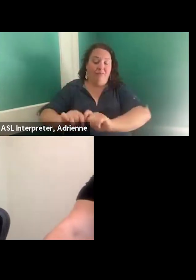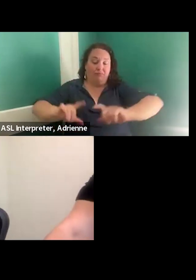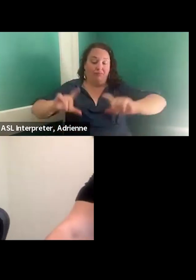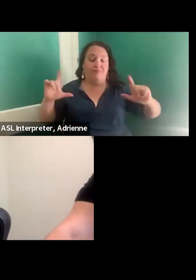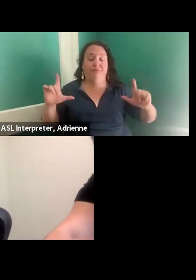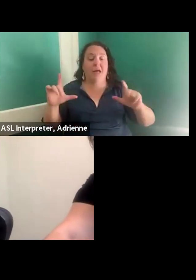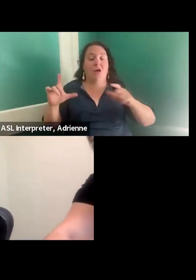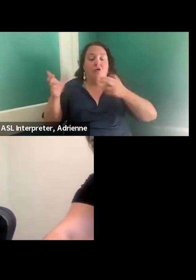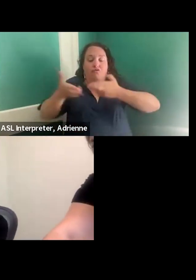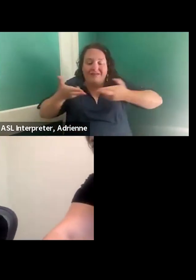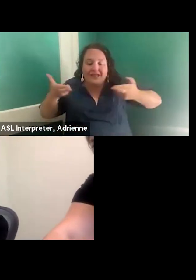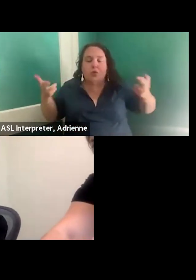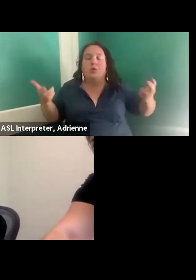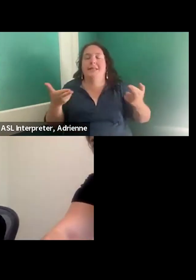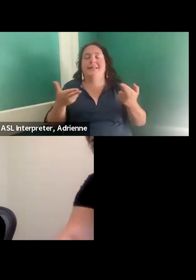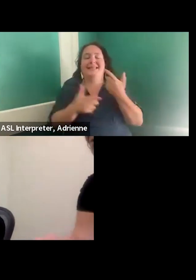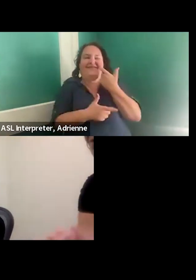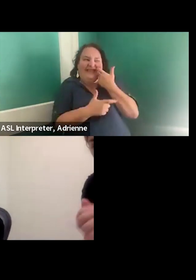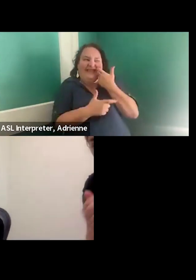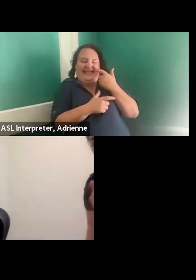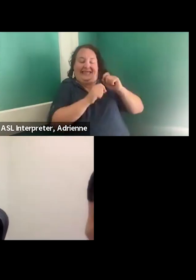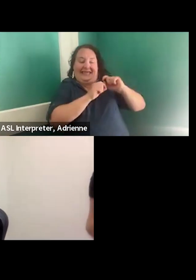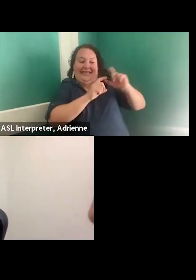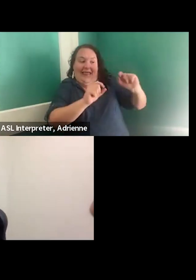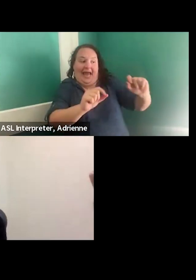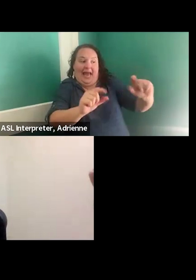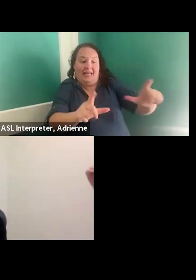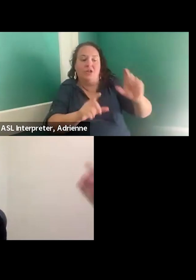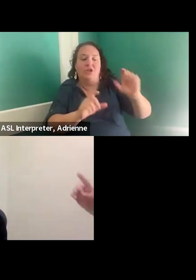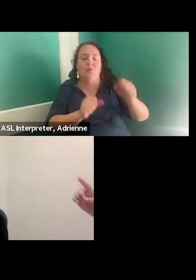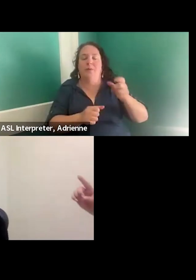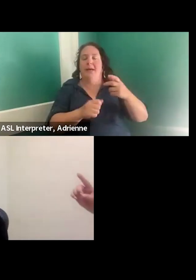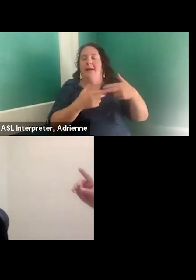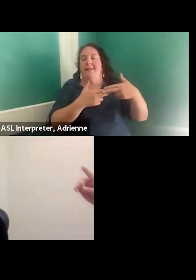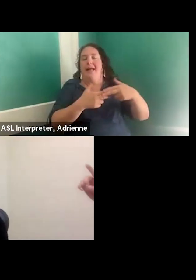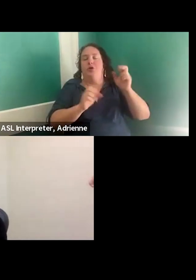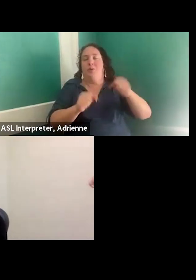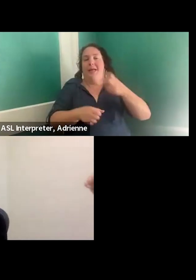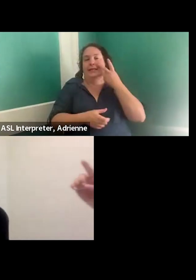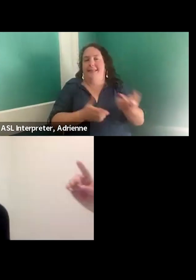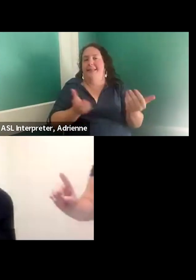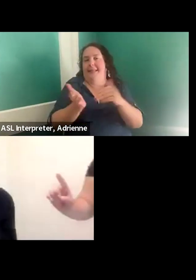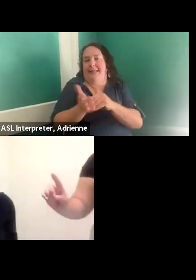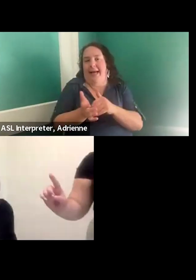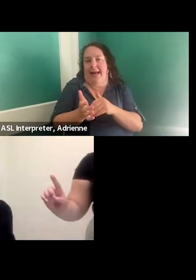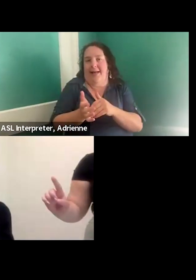the slide deck that Devva just shared that folks can pore over,